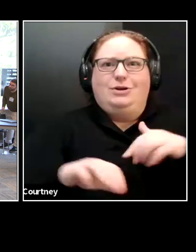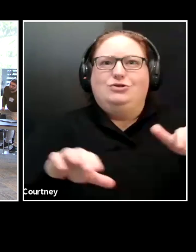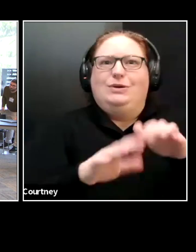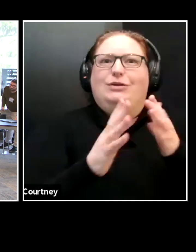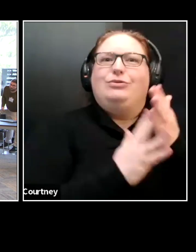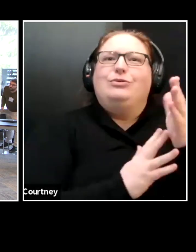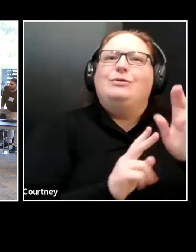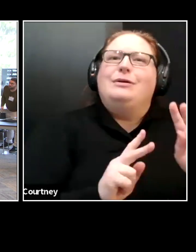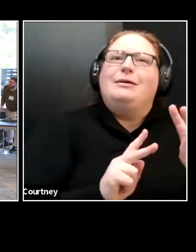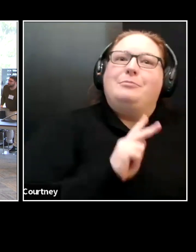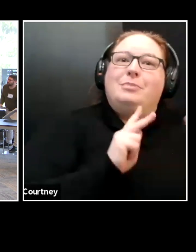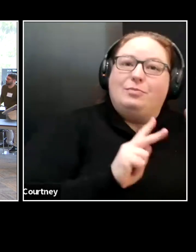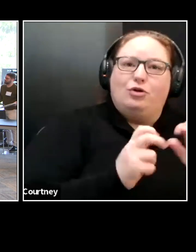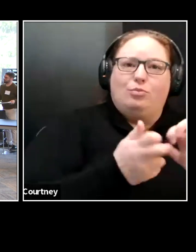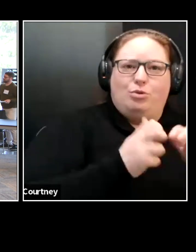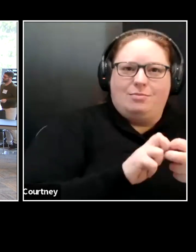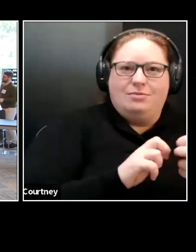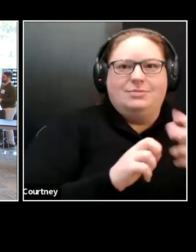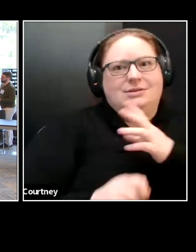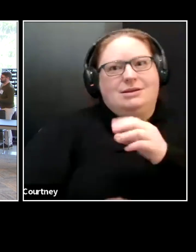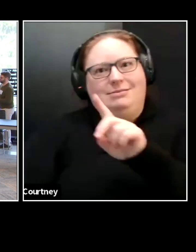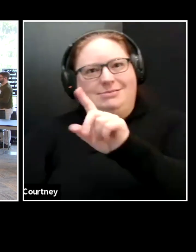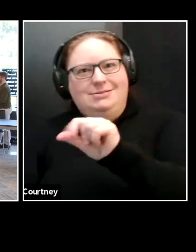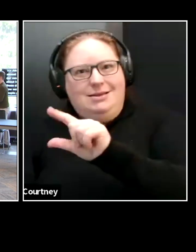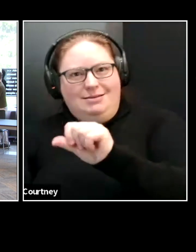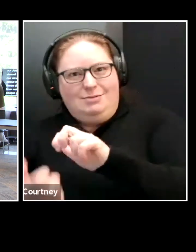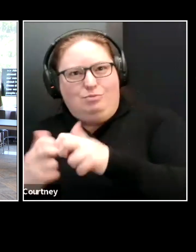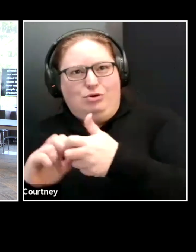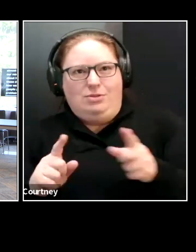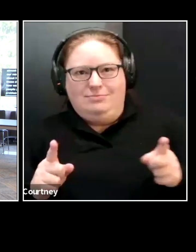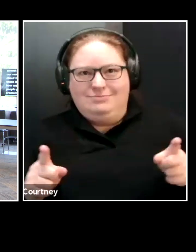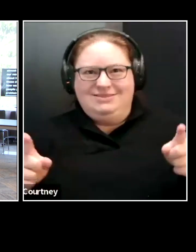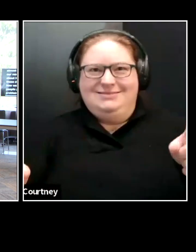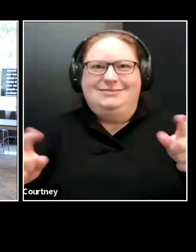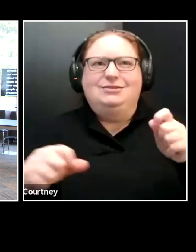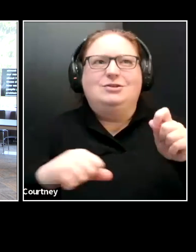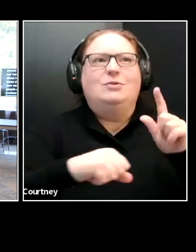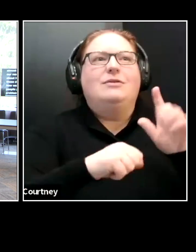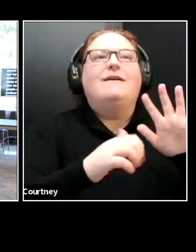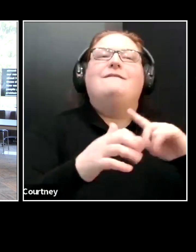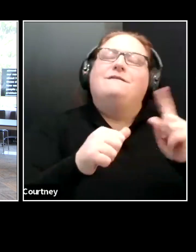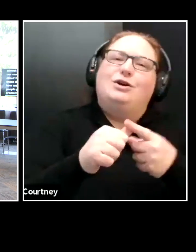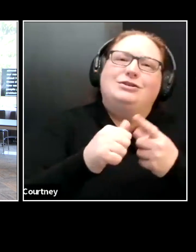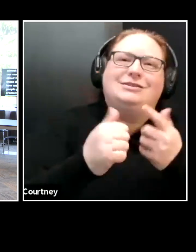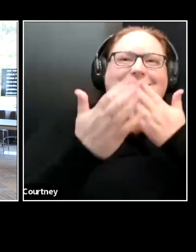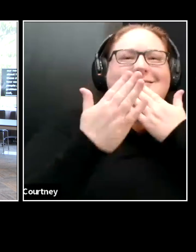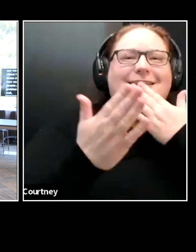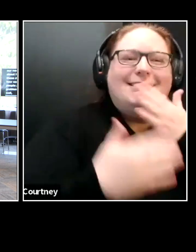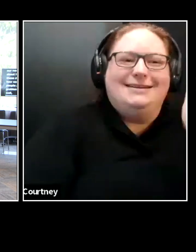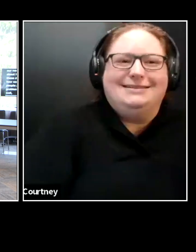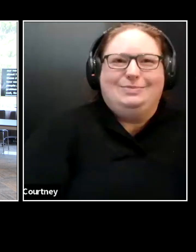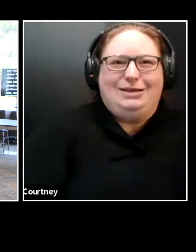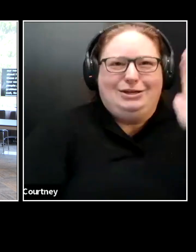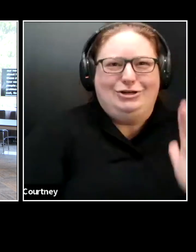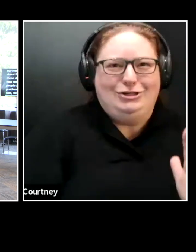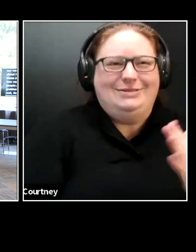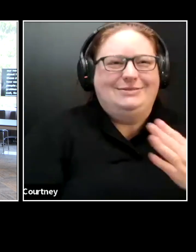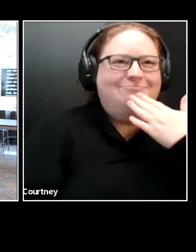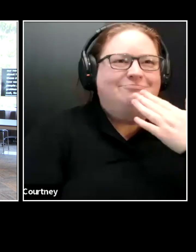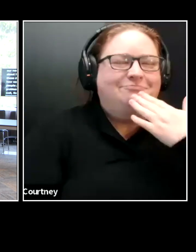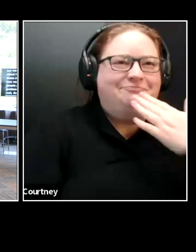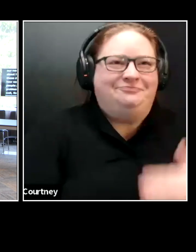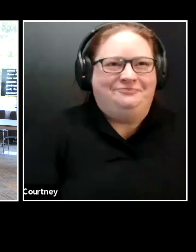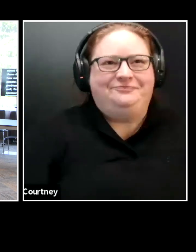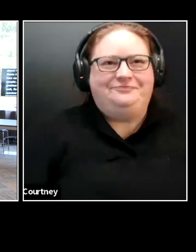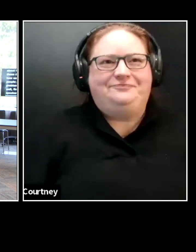problems and data problems. So, I'll call up Well, first let's thank our speakers. Sorry.